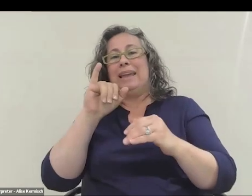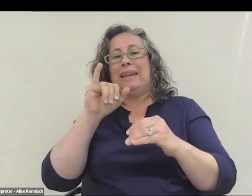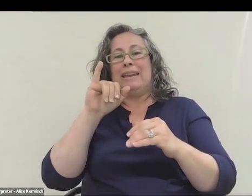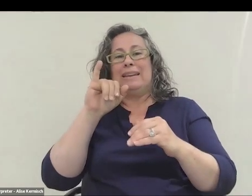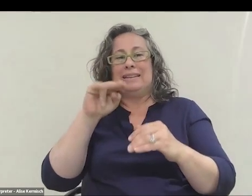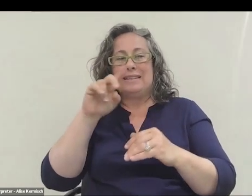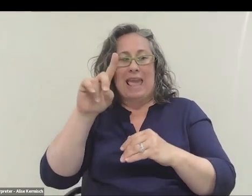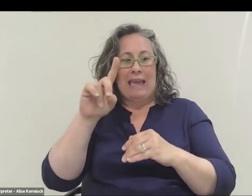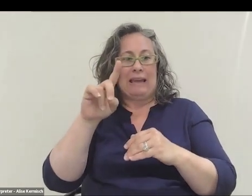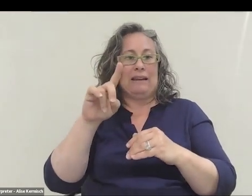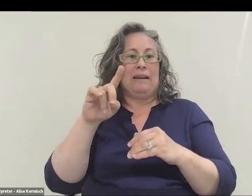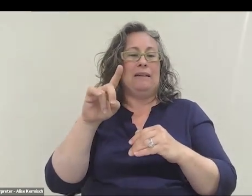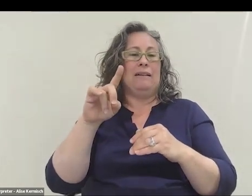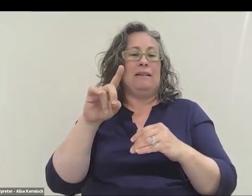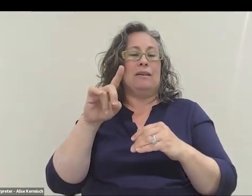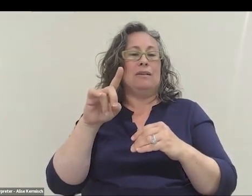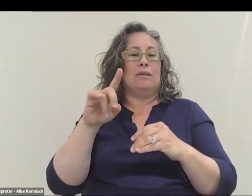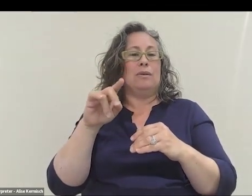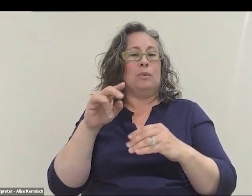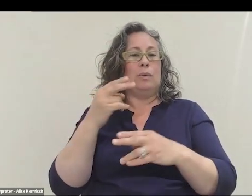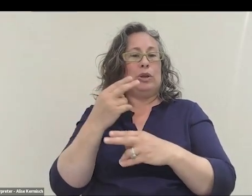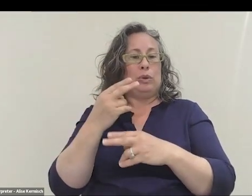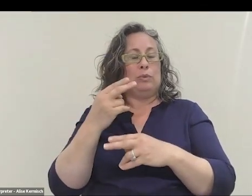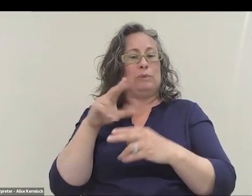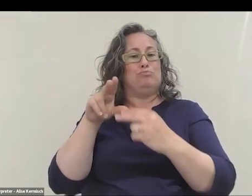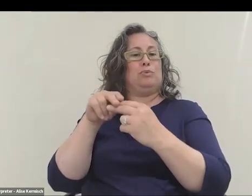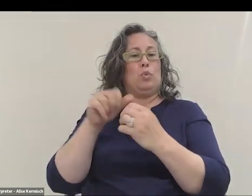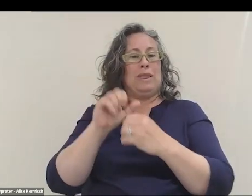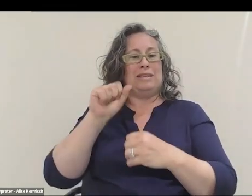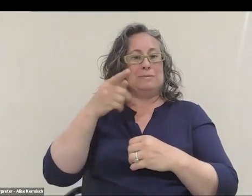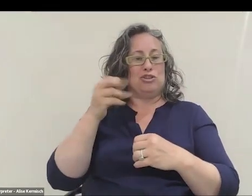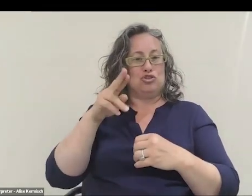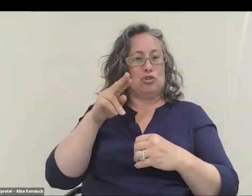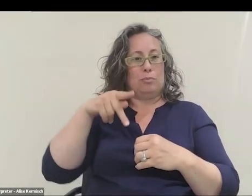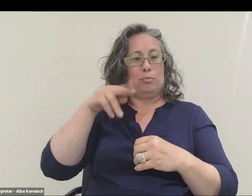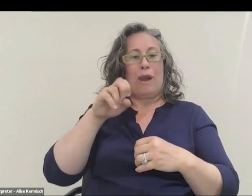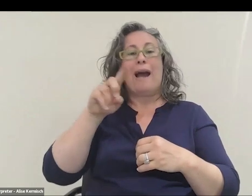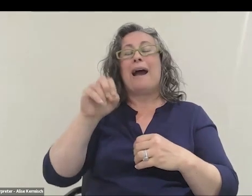We actually ended up going with Spencer Pride, who's in Indiana, Kent State University in Ohio.